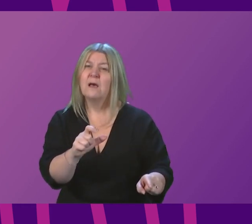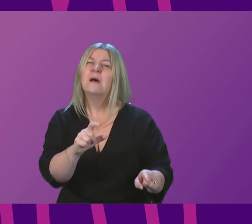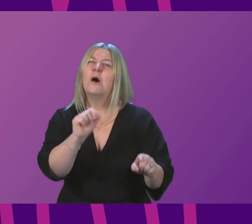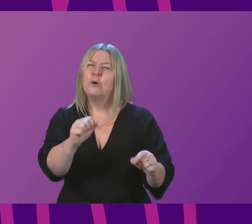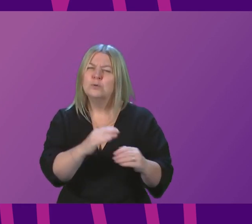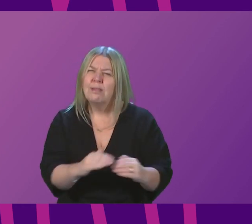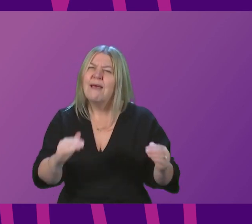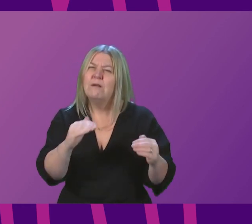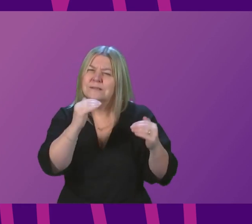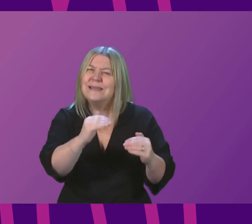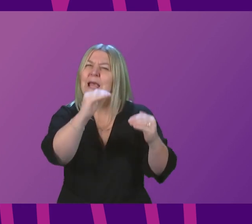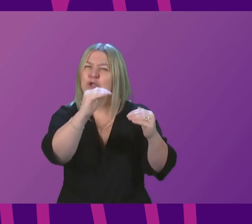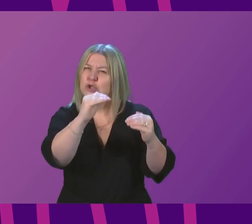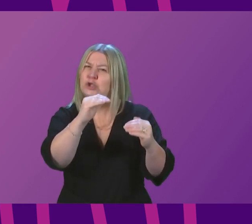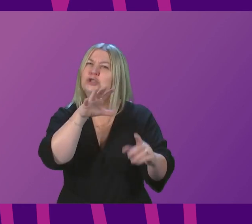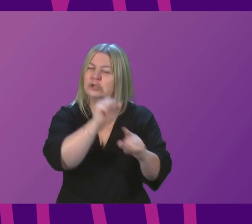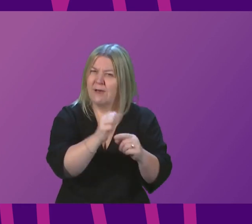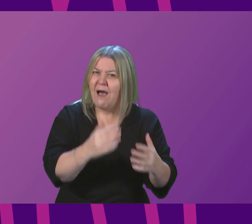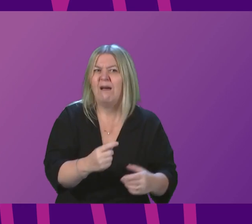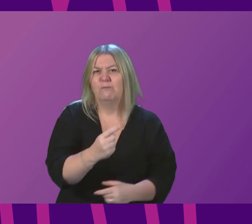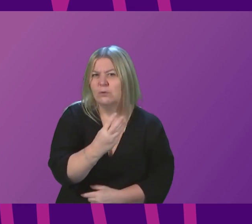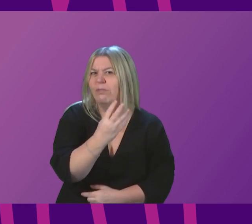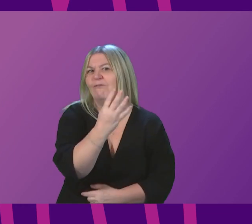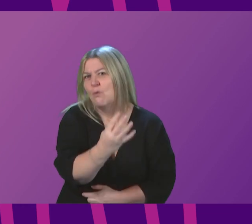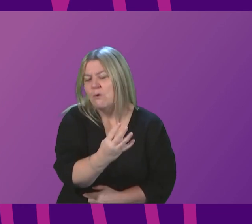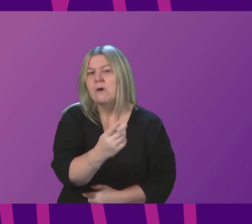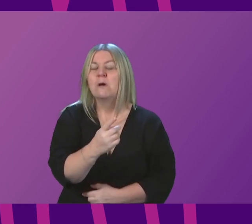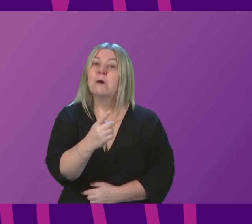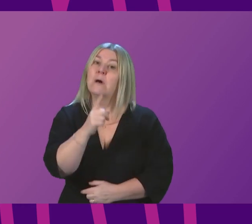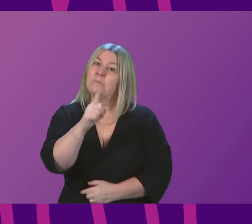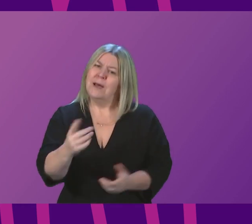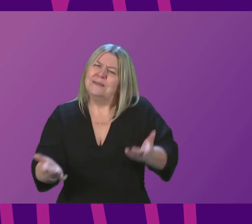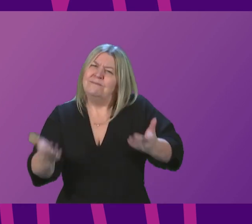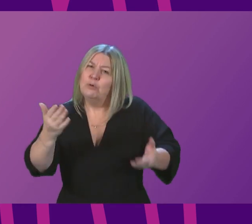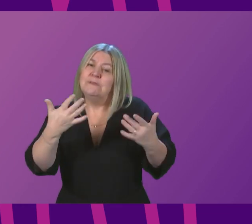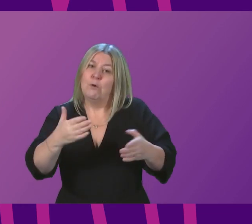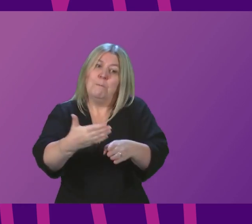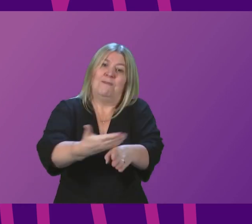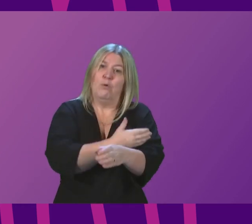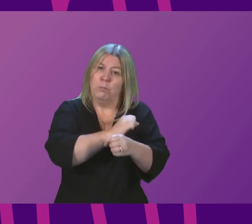of the Covid-19 pandemic, and how this compares with pre-pandemic data.